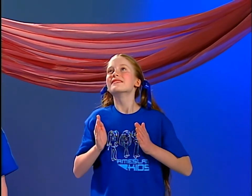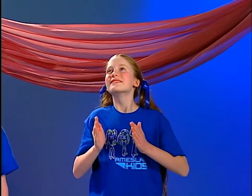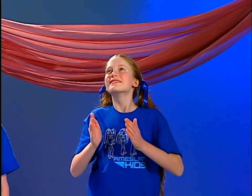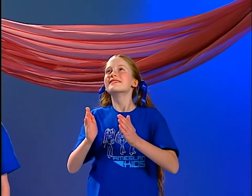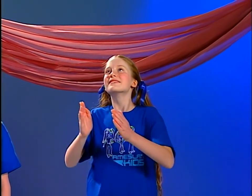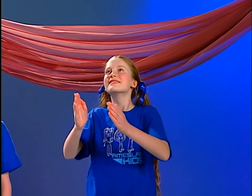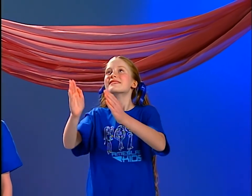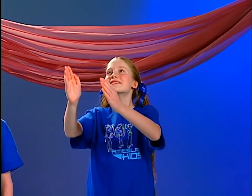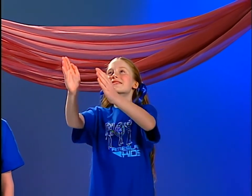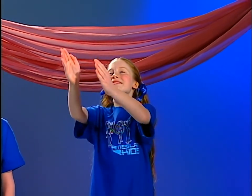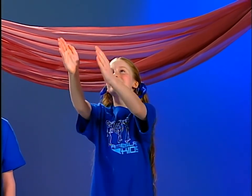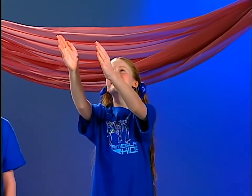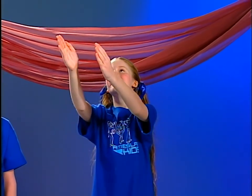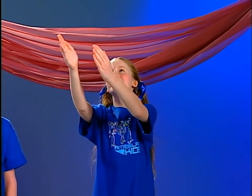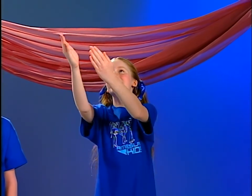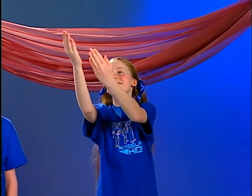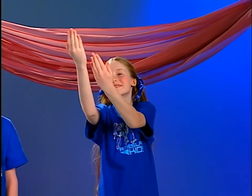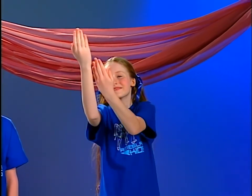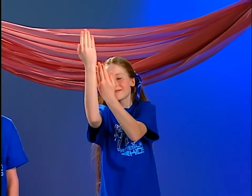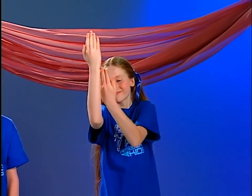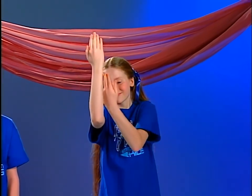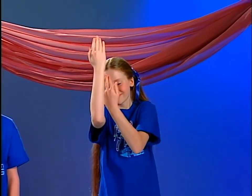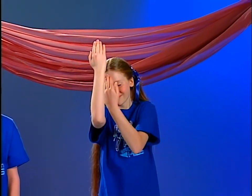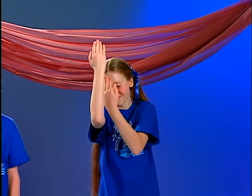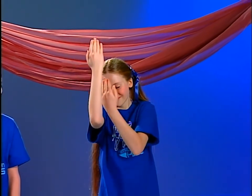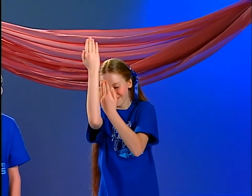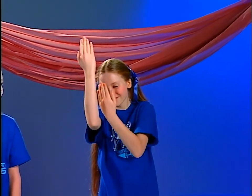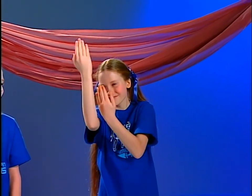EVEN THE PHARAOH HIMSELF BECAME SICK.